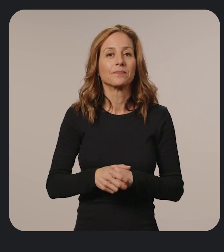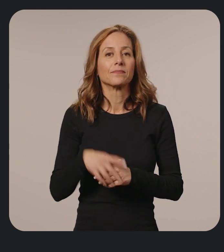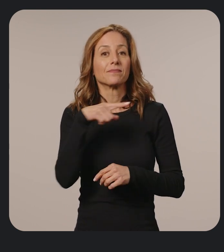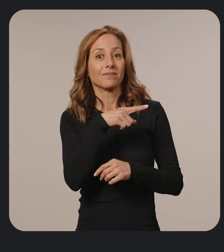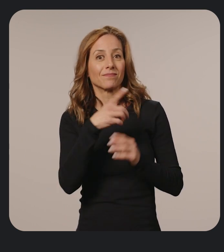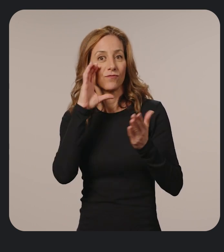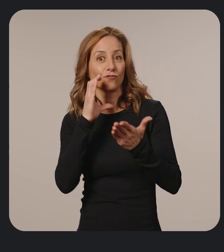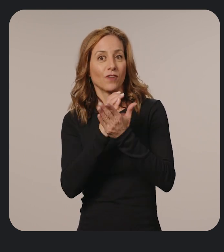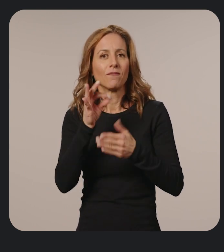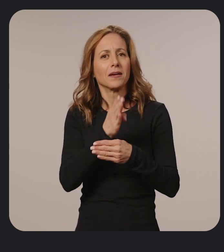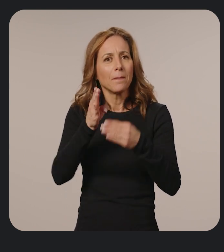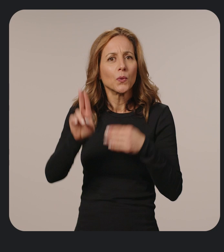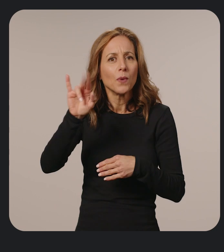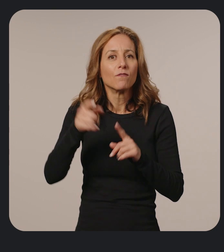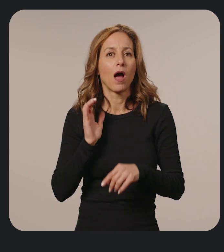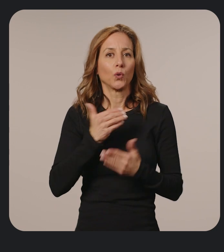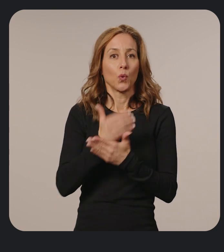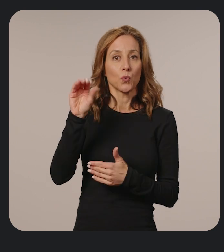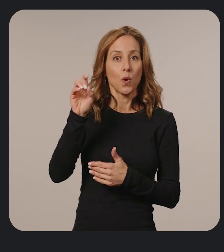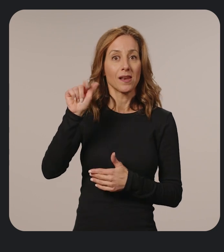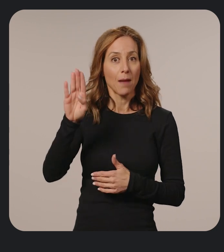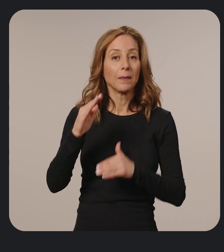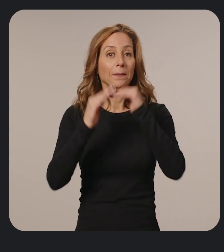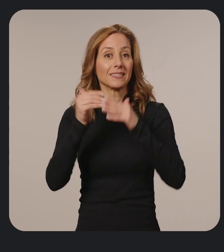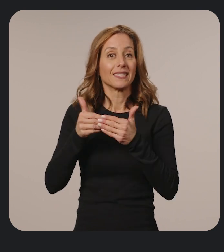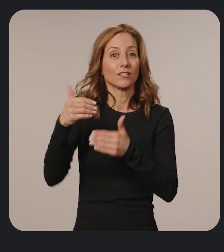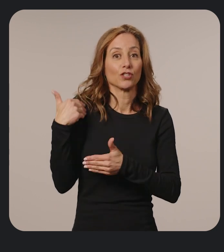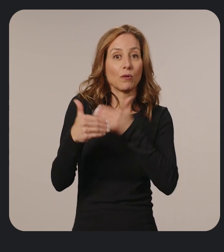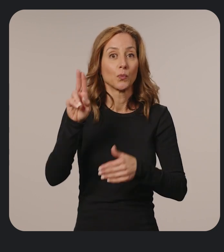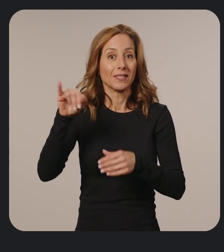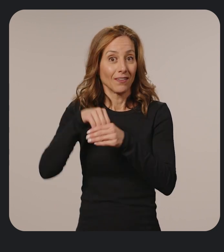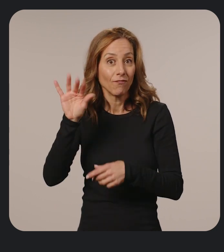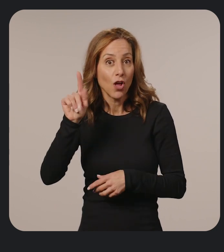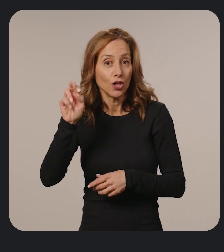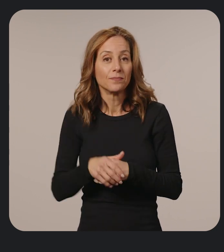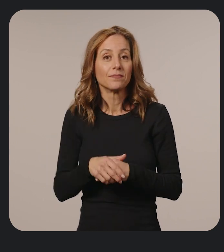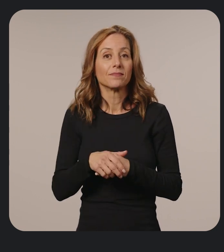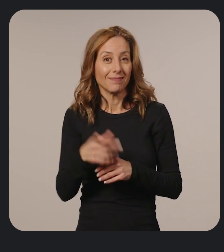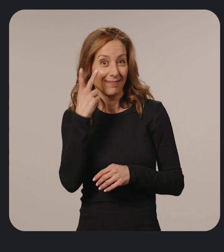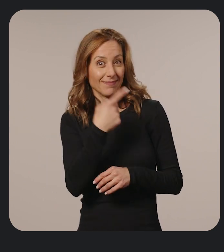This is a shot of the completed UI from our new Codelab, Building Next Generation UIs in Flutter.